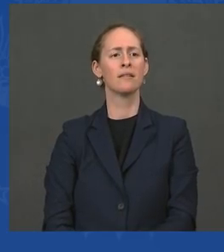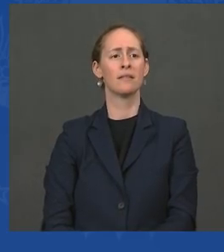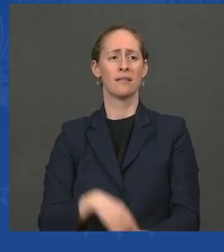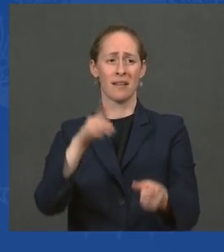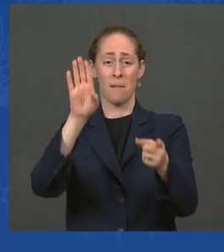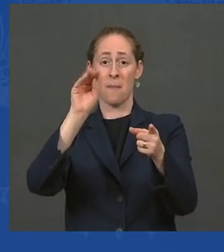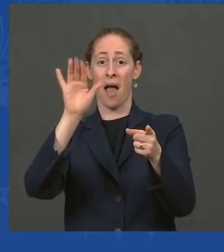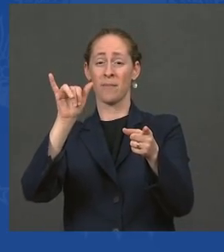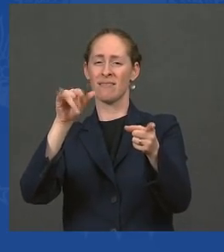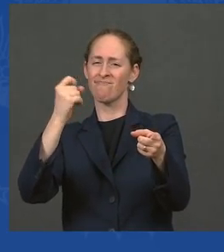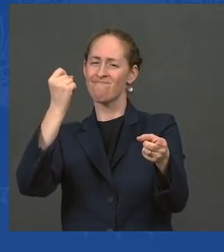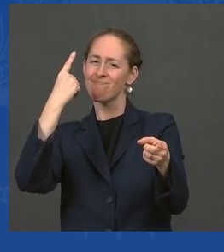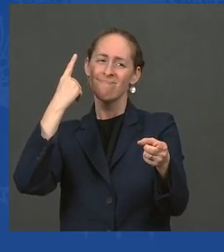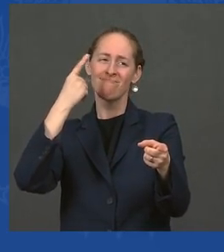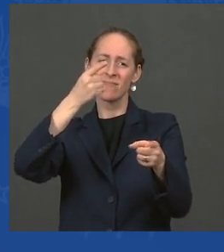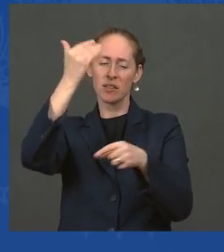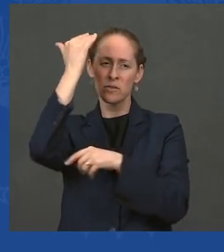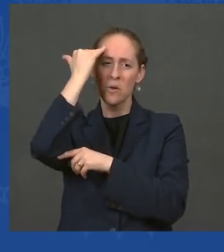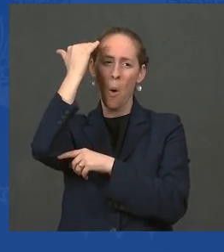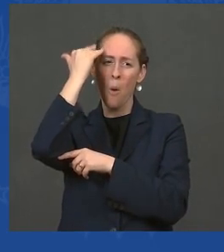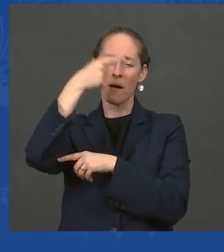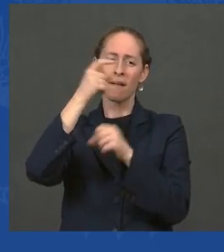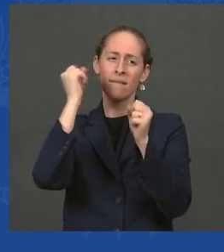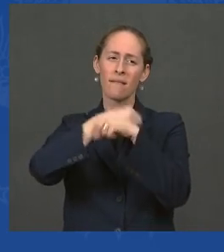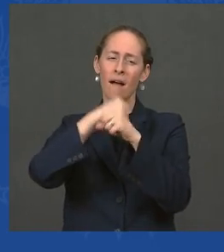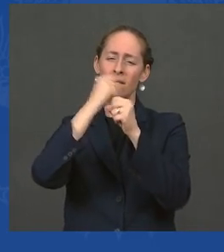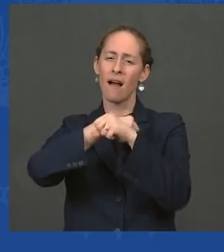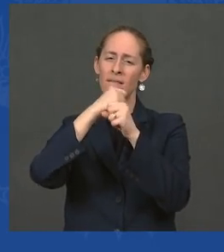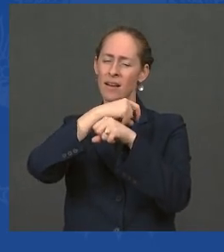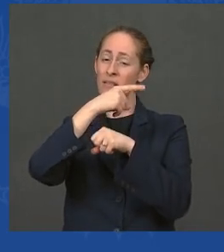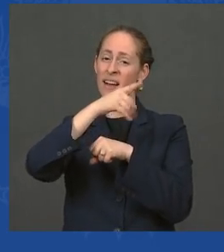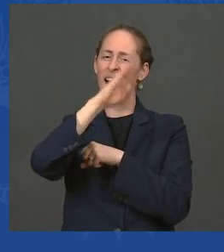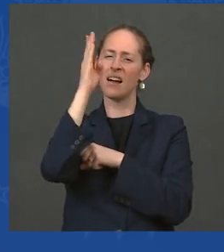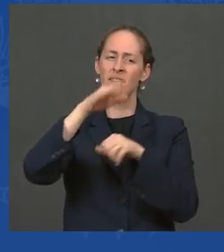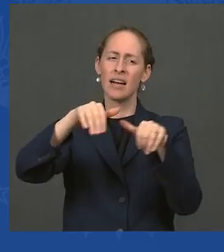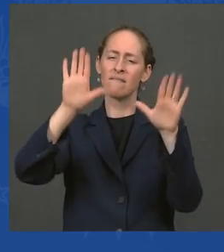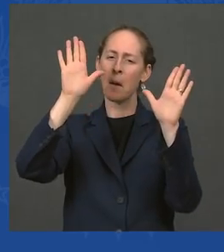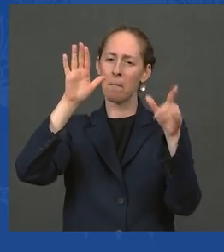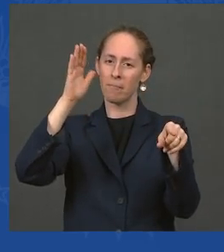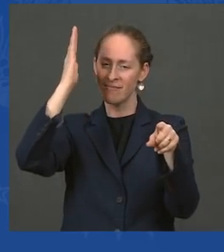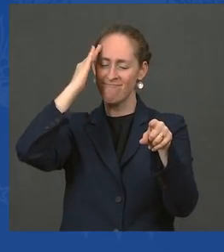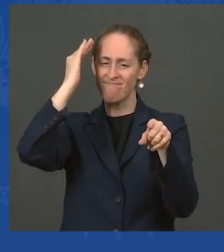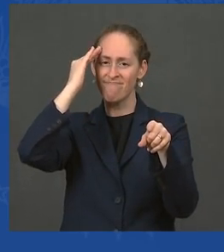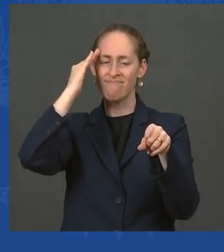When Bobby fights for something, he never gives up, in case you haven't noticed. So, here's what we're going to do: